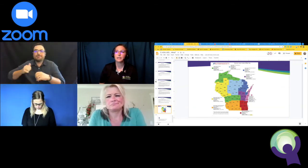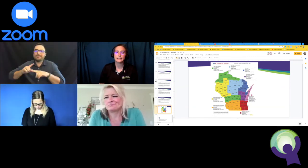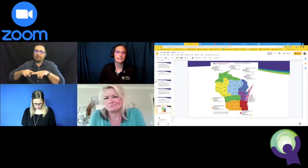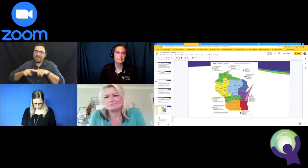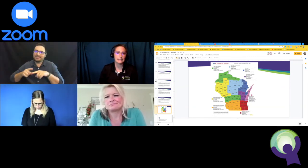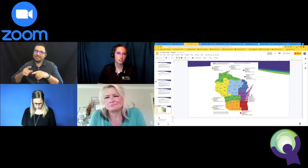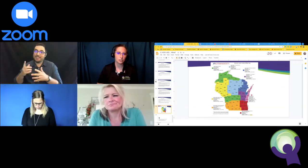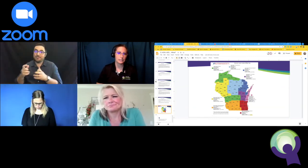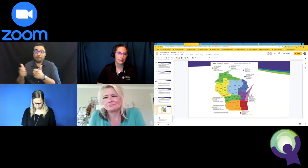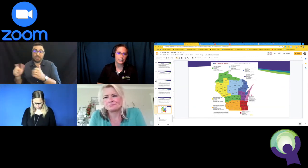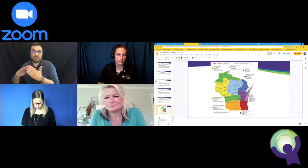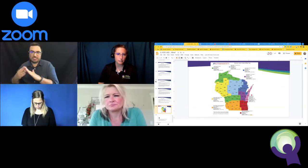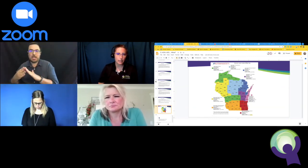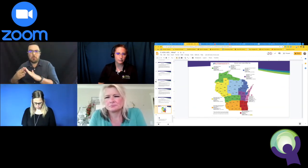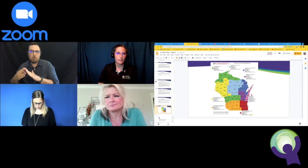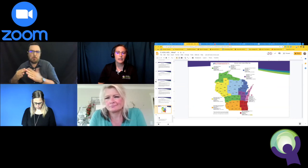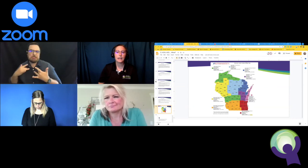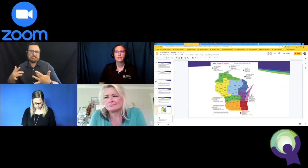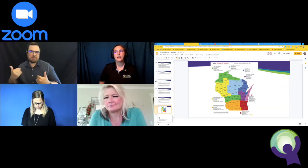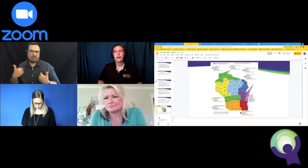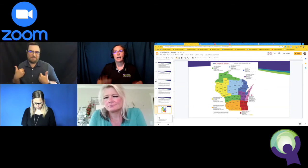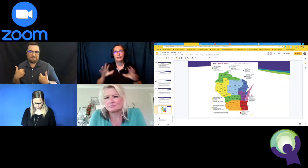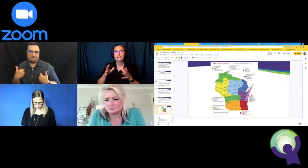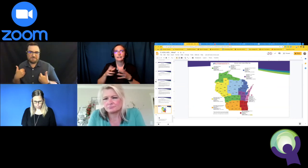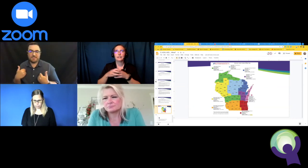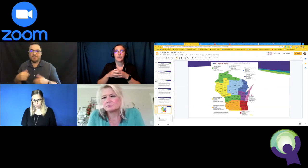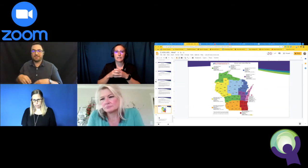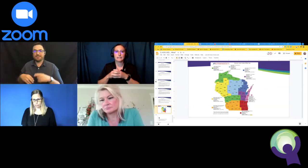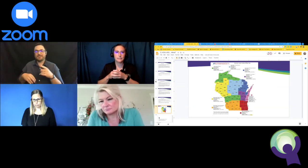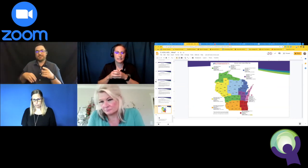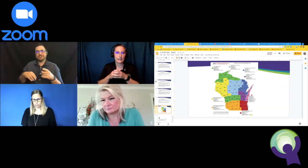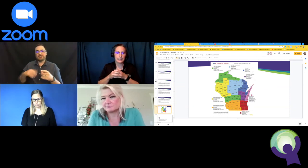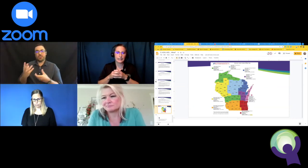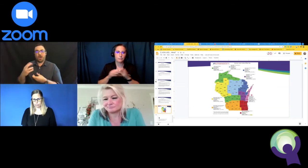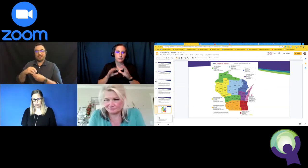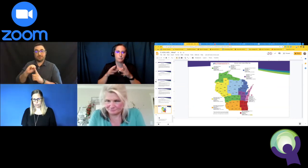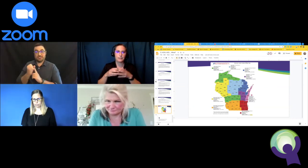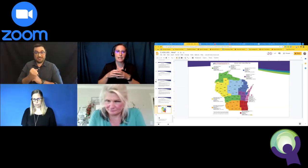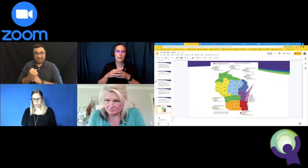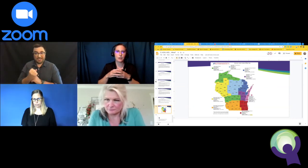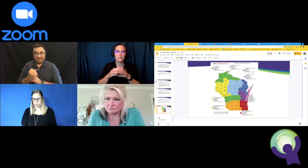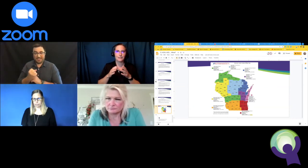yes it is a national society as well and I like to think of the autism society when we think about